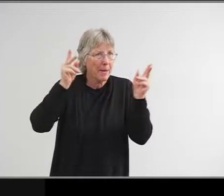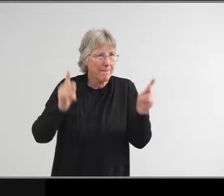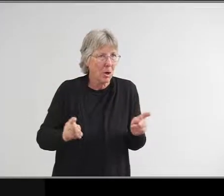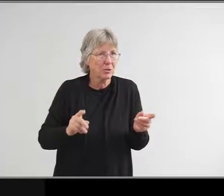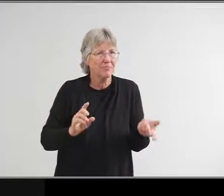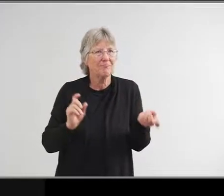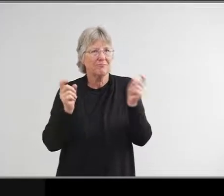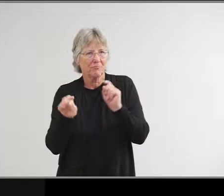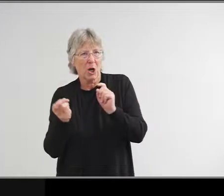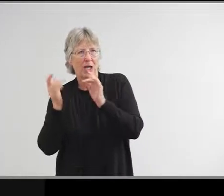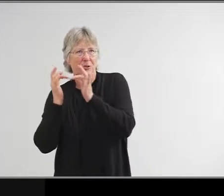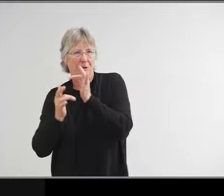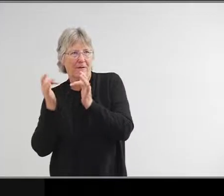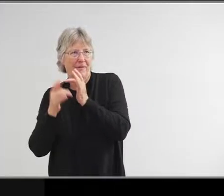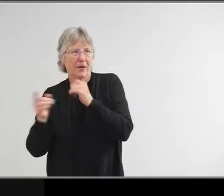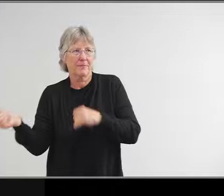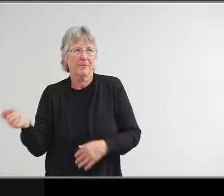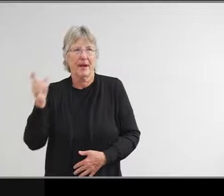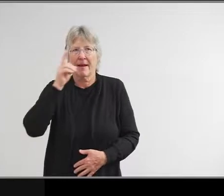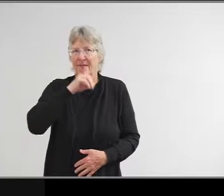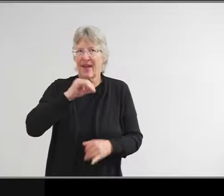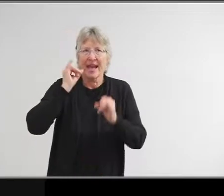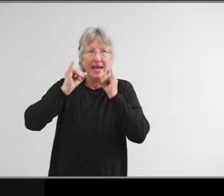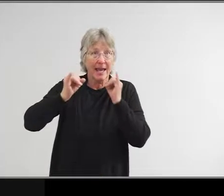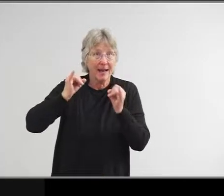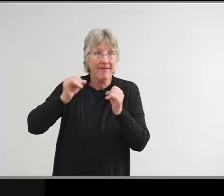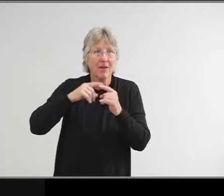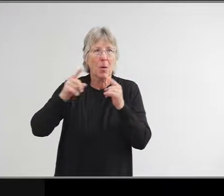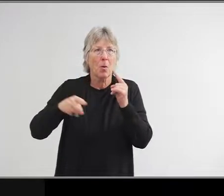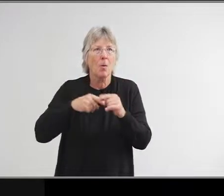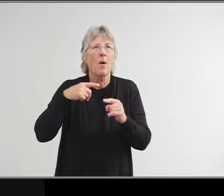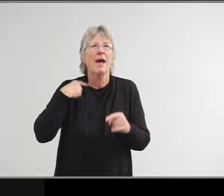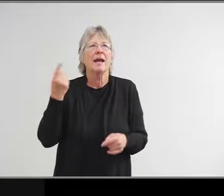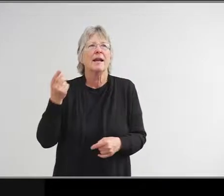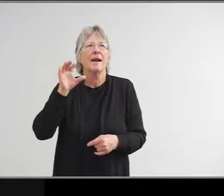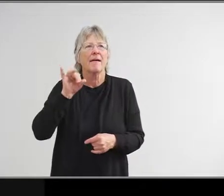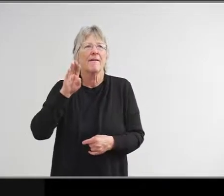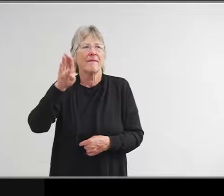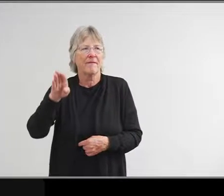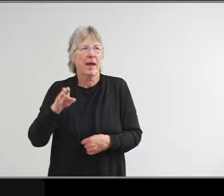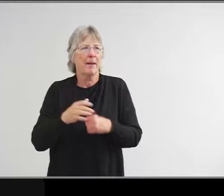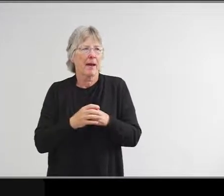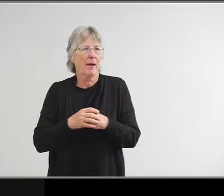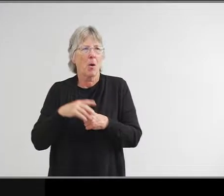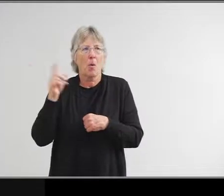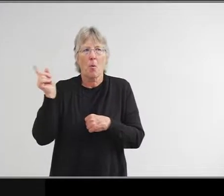such as our mock interviews coming up in February with Long Beach Call, where students learn how to put